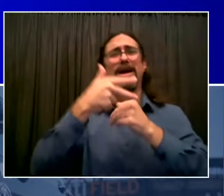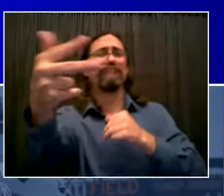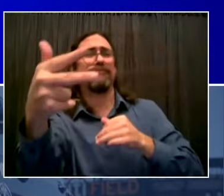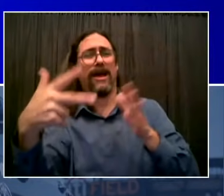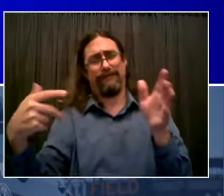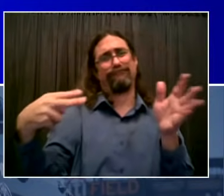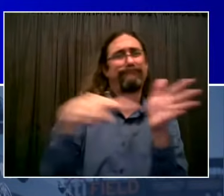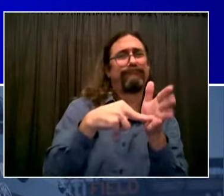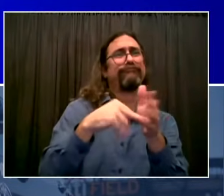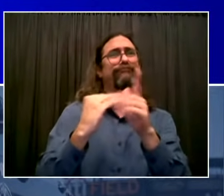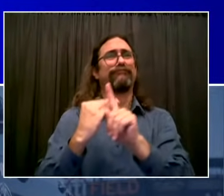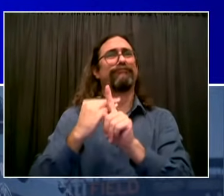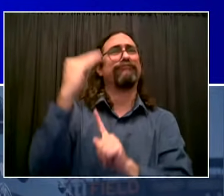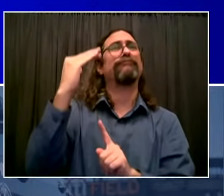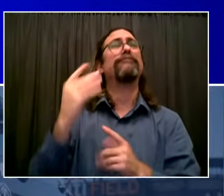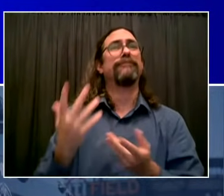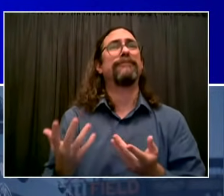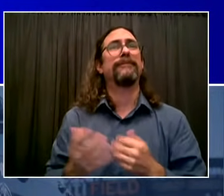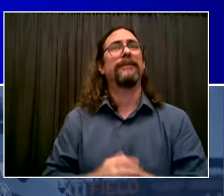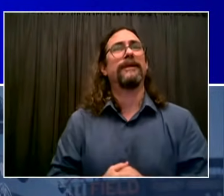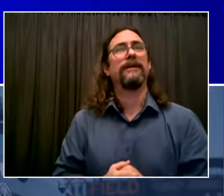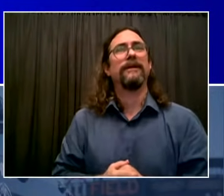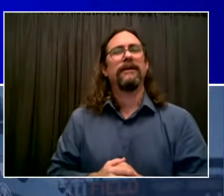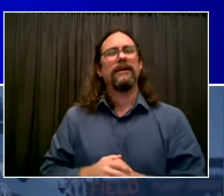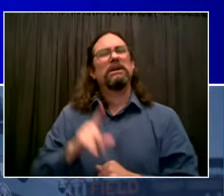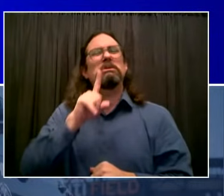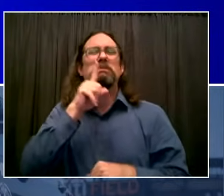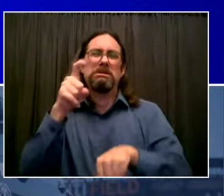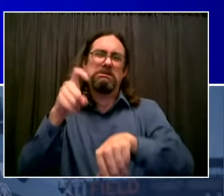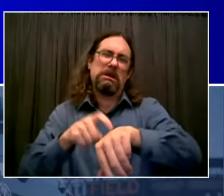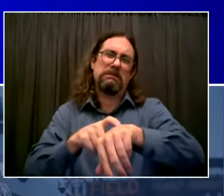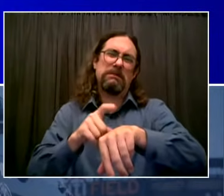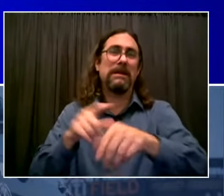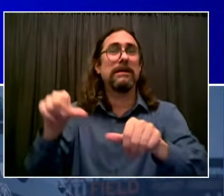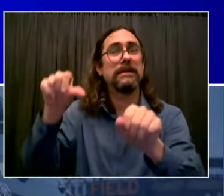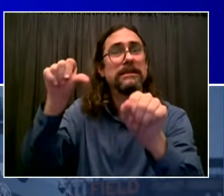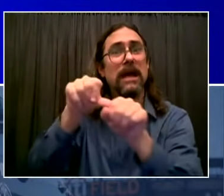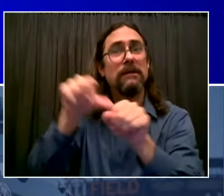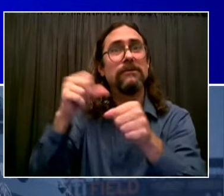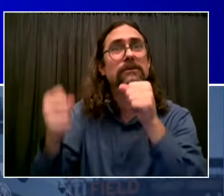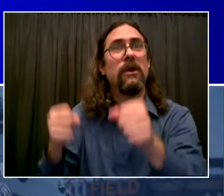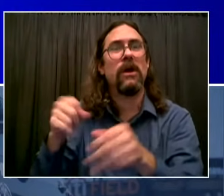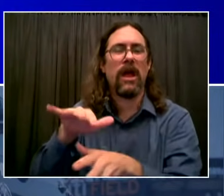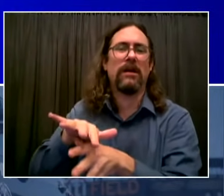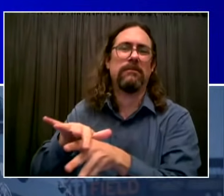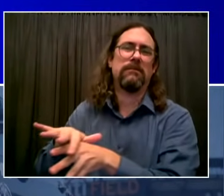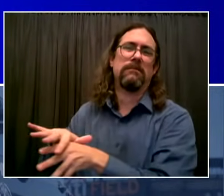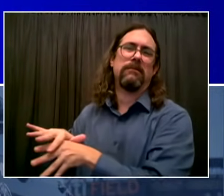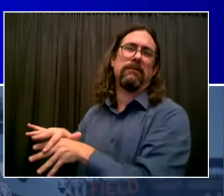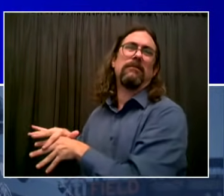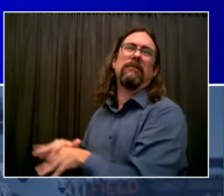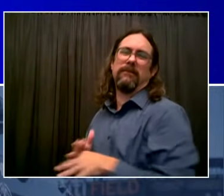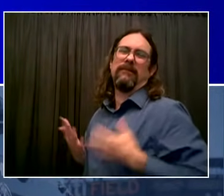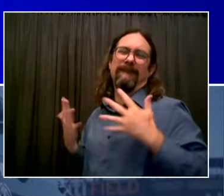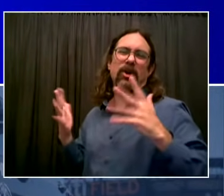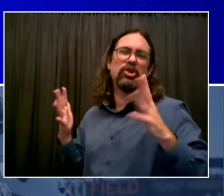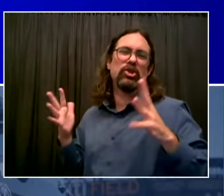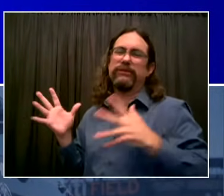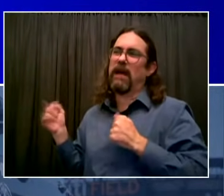WE'RE ALSO GOING TO GET RID OF GAS FUELED VEHICLES. WE'RE REPLACING HUNDREDS OF GAS-FUELED